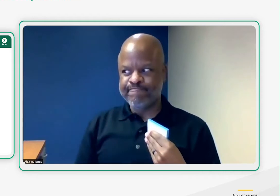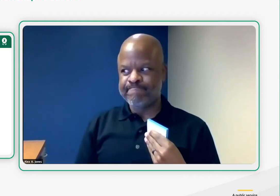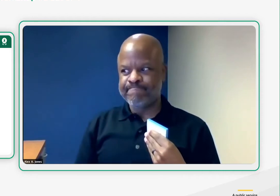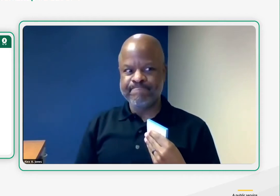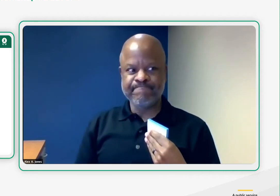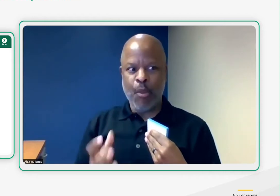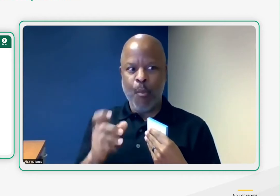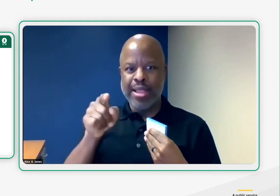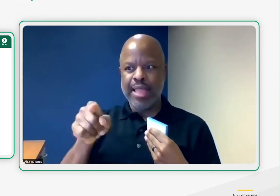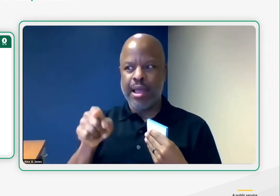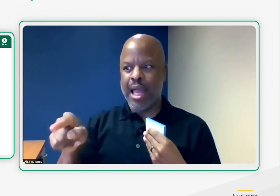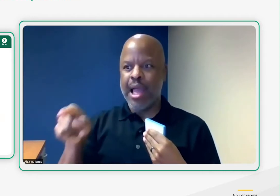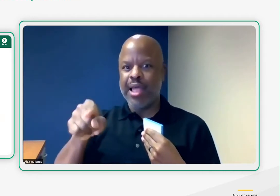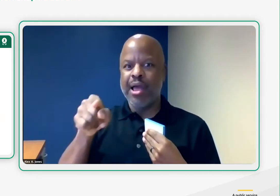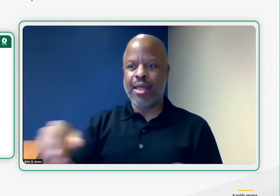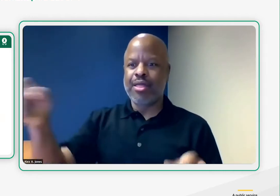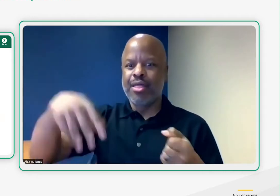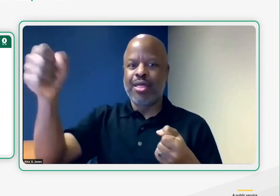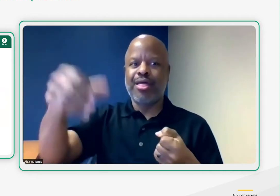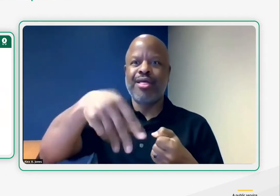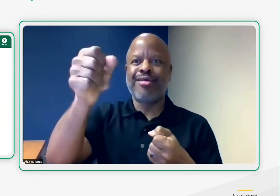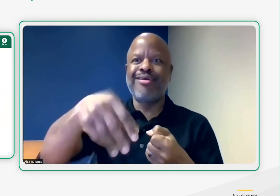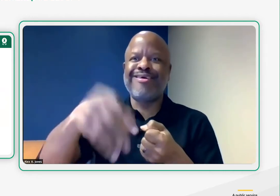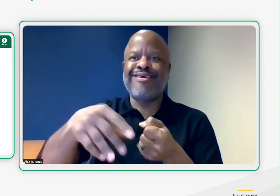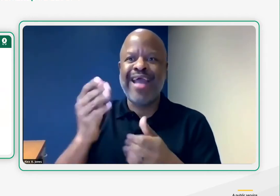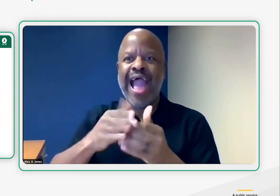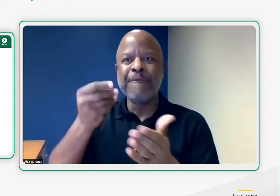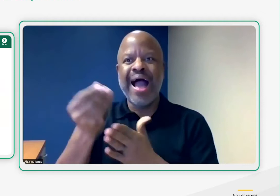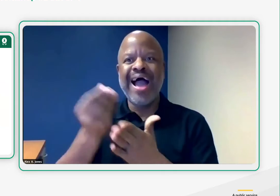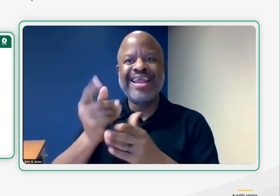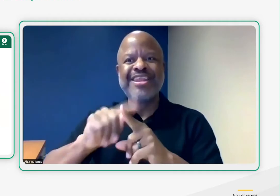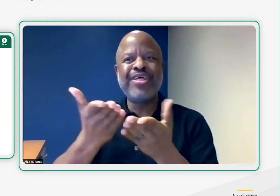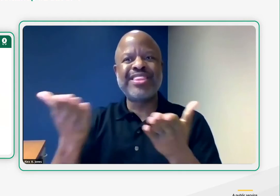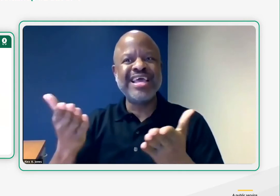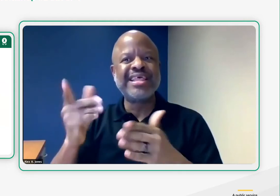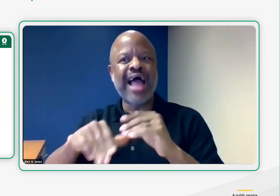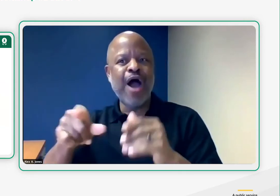but now you're starting to deviate from that shopping list and just fill up your cart.